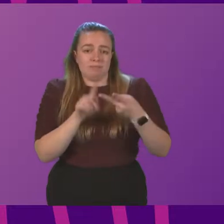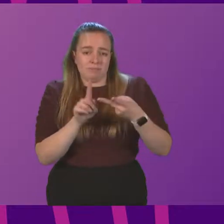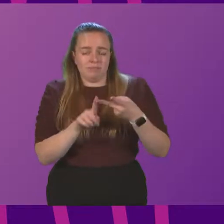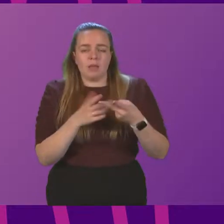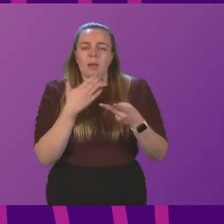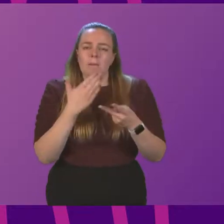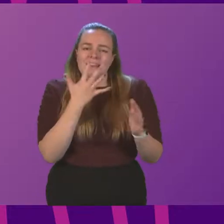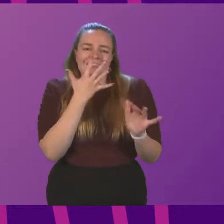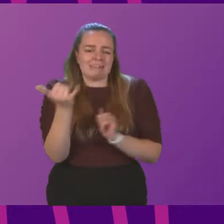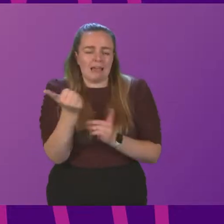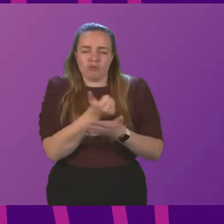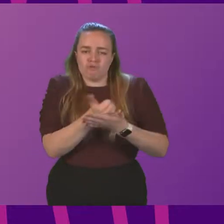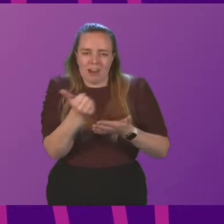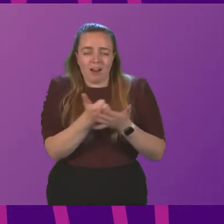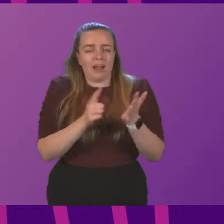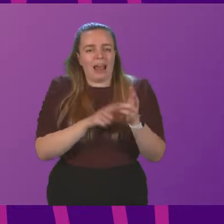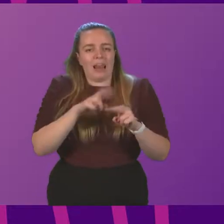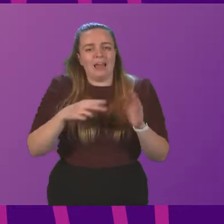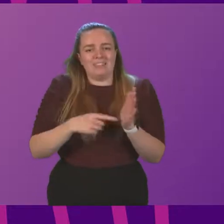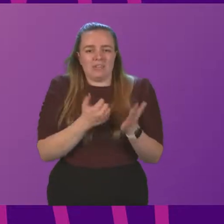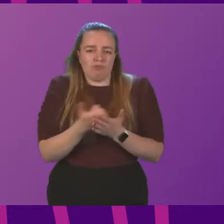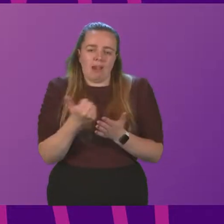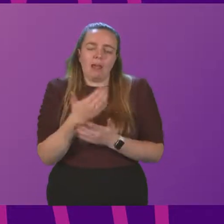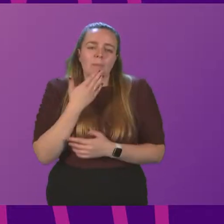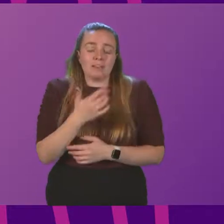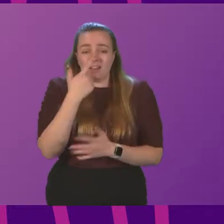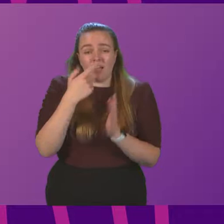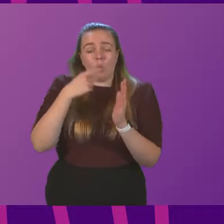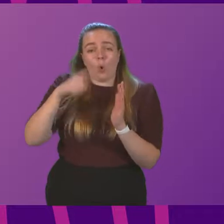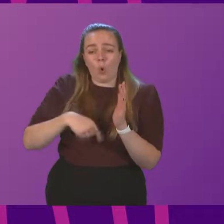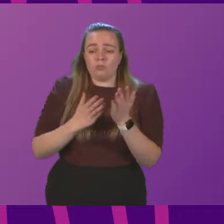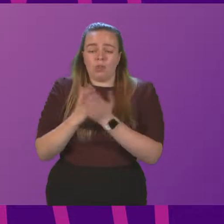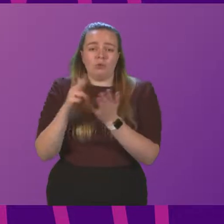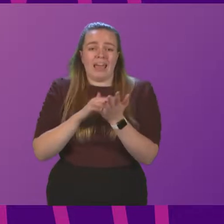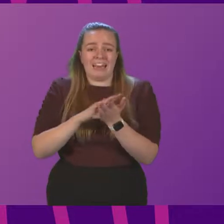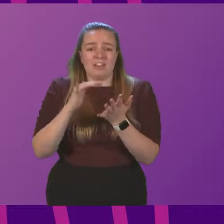test regularly with a lateral flow device, which can be ordered through the NHS Inform website or